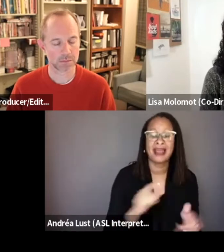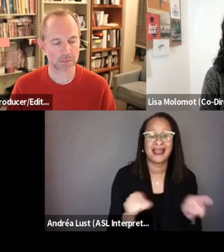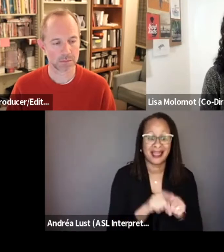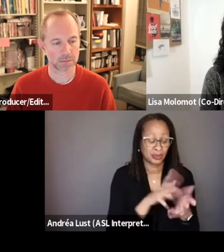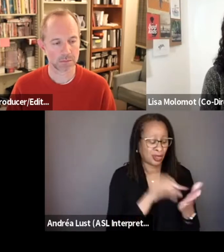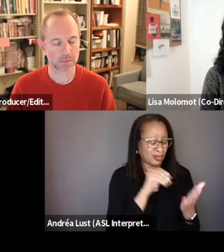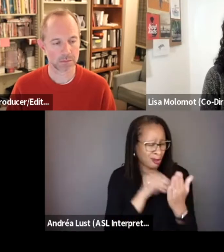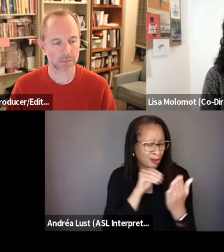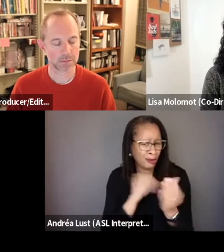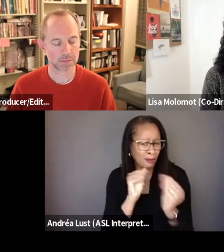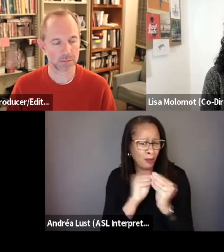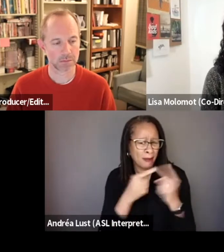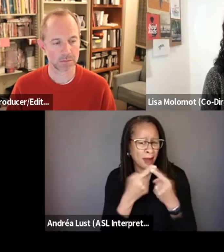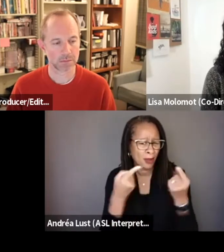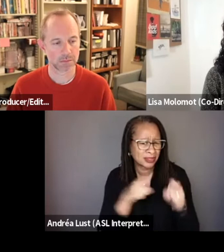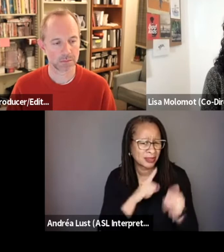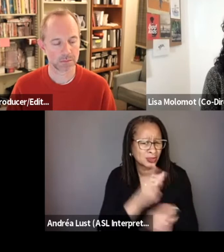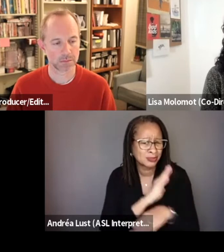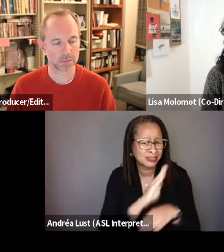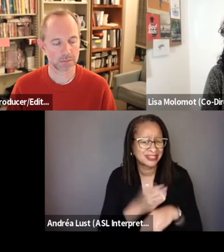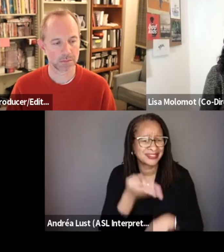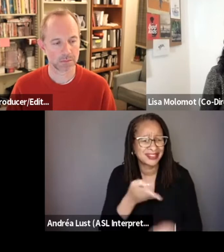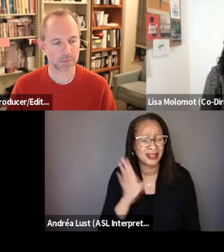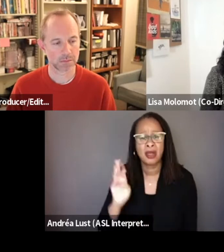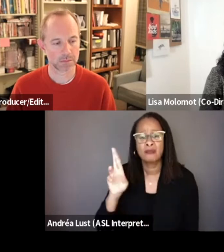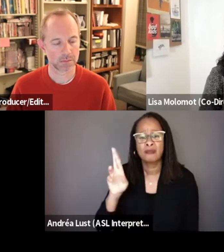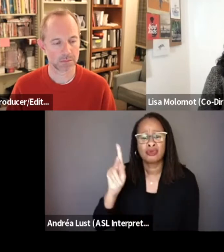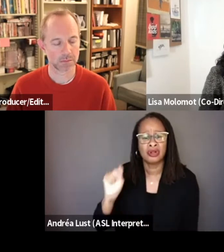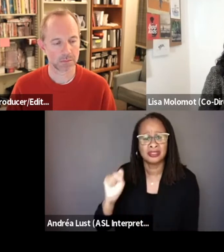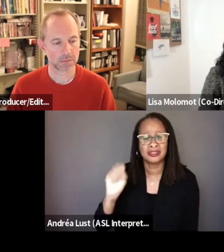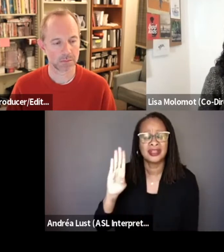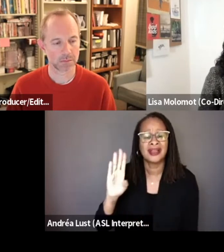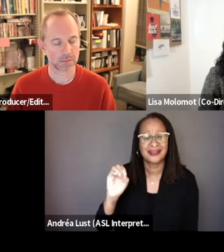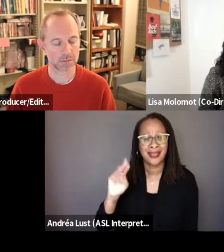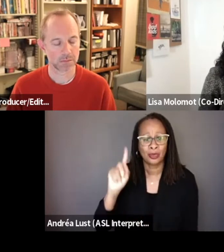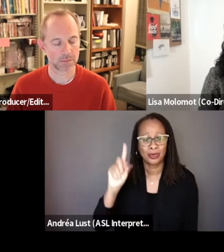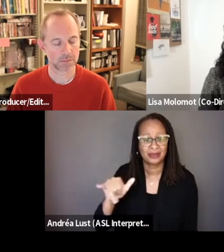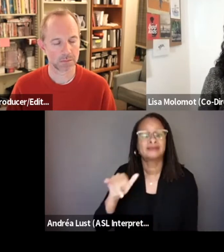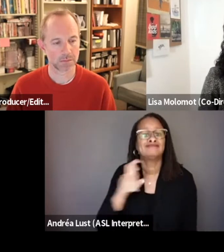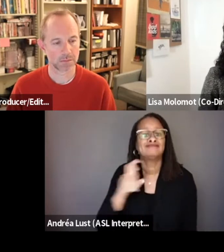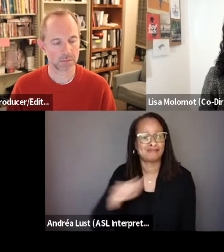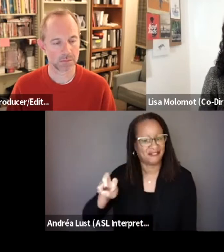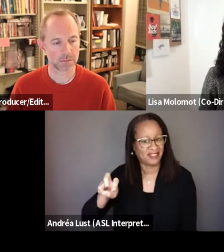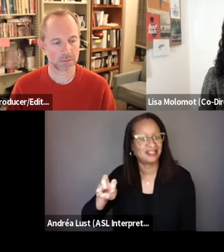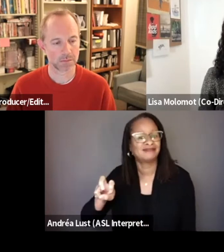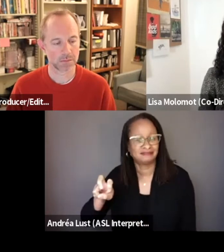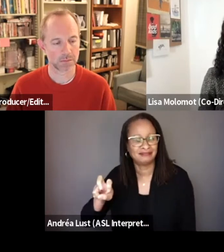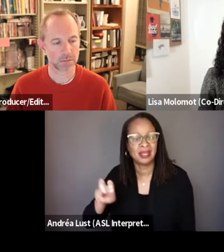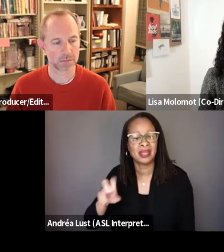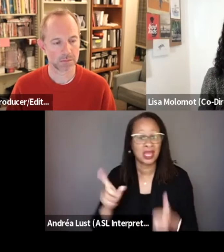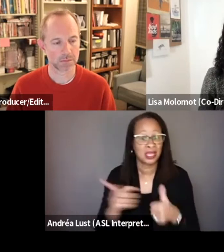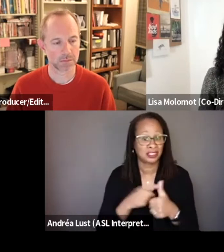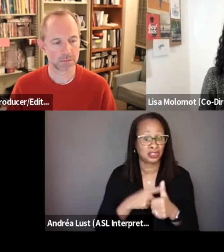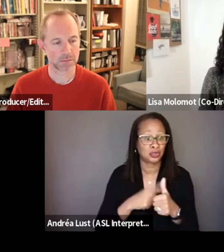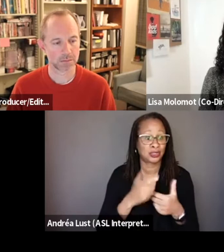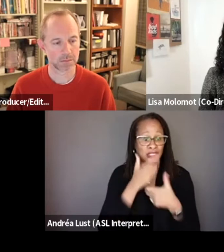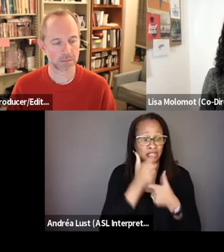about what was going on in Brooks County, we pivoted. Initially, we were interested in the work of a forensic scientist,